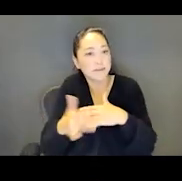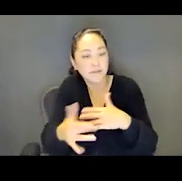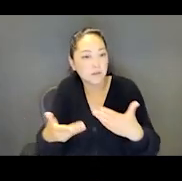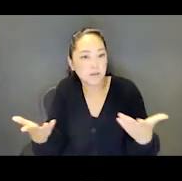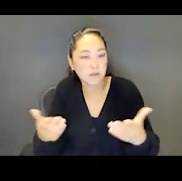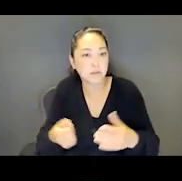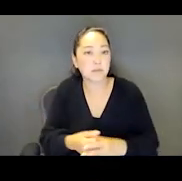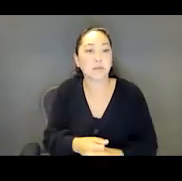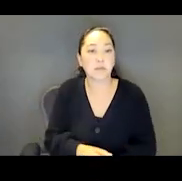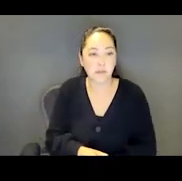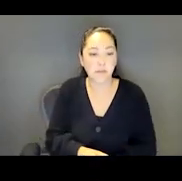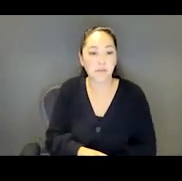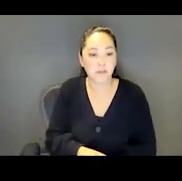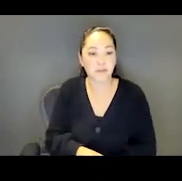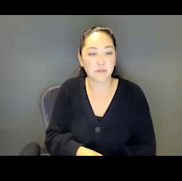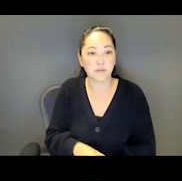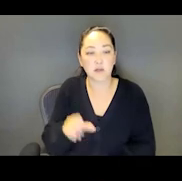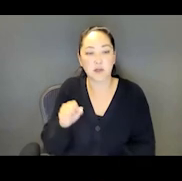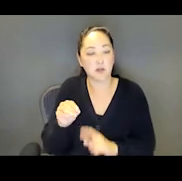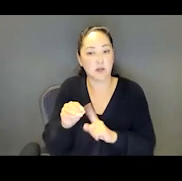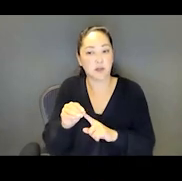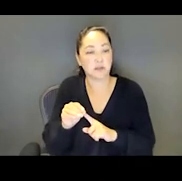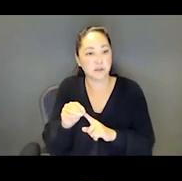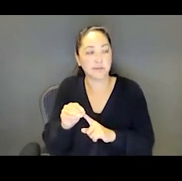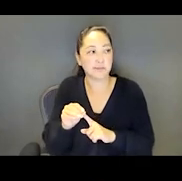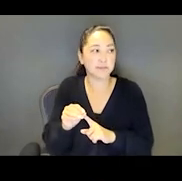really something that should be.